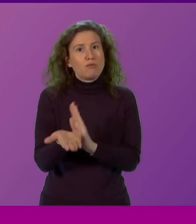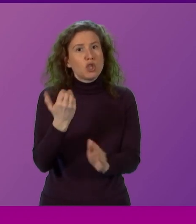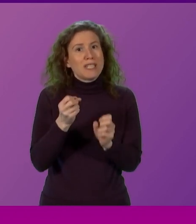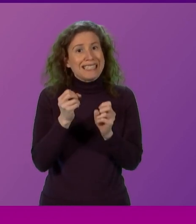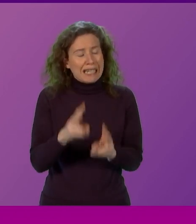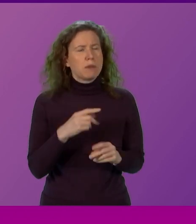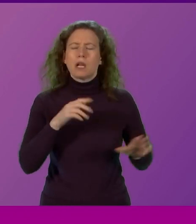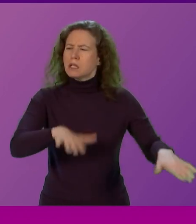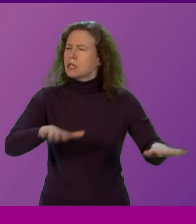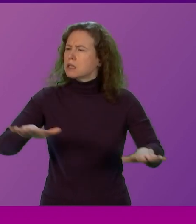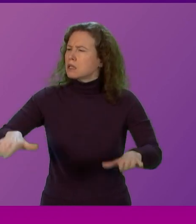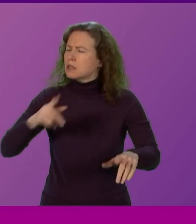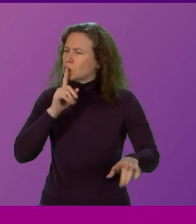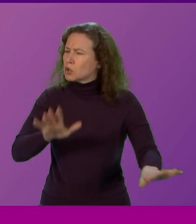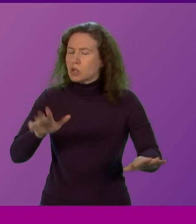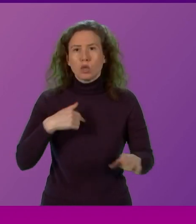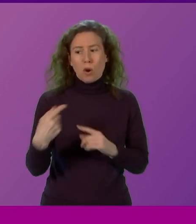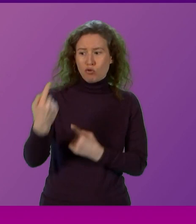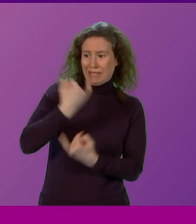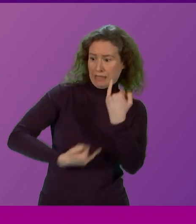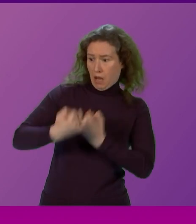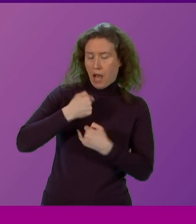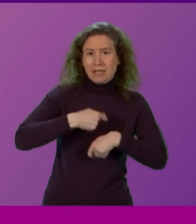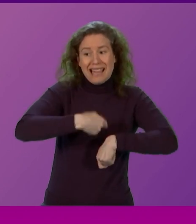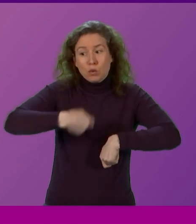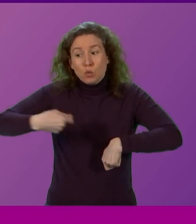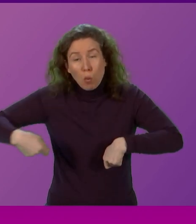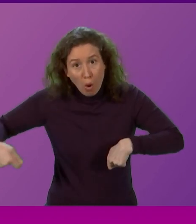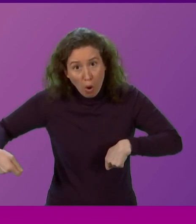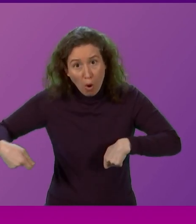Government for taking too long to introduce one, so their opportunism in now indulging